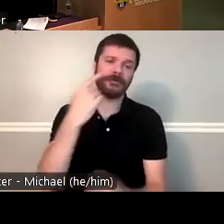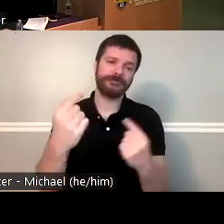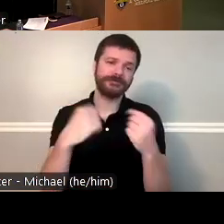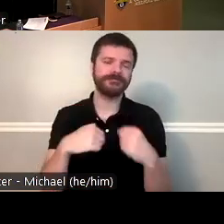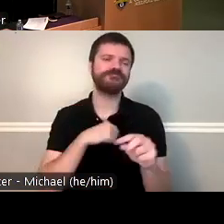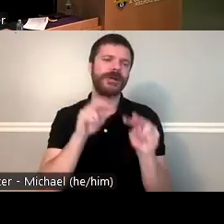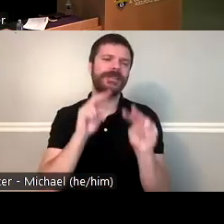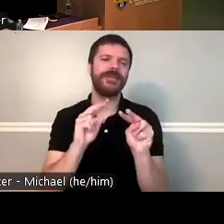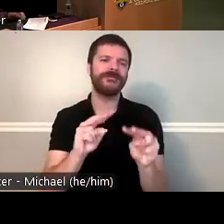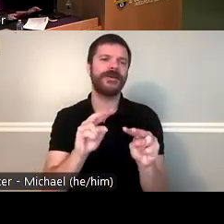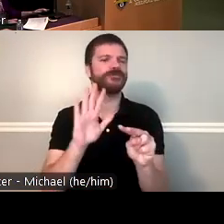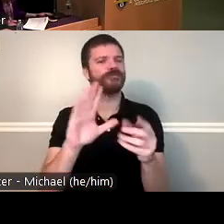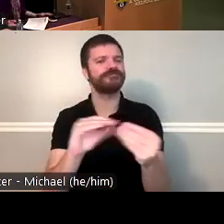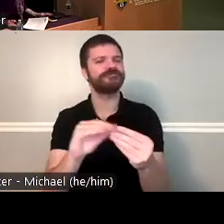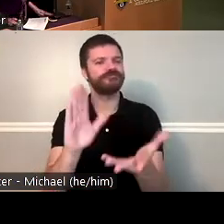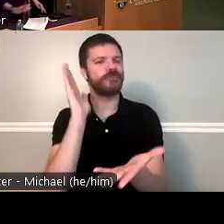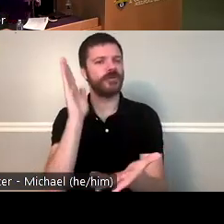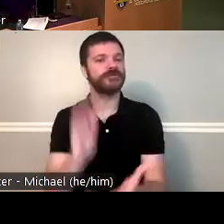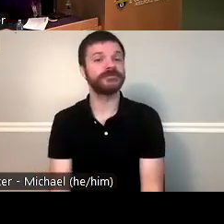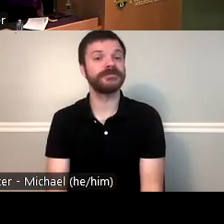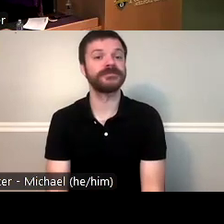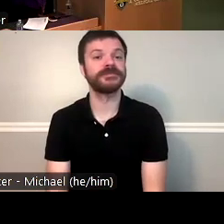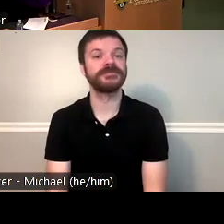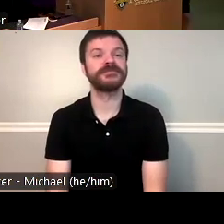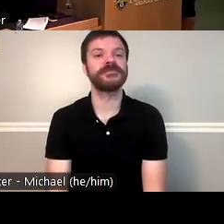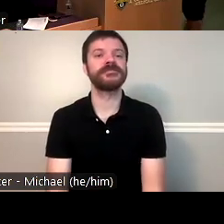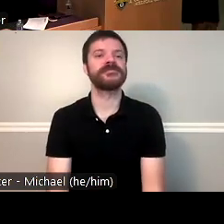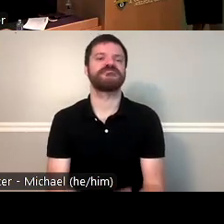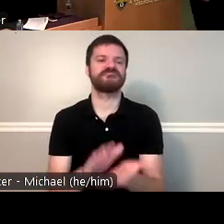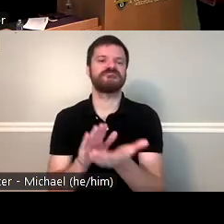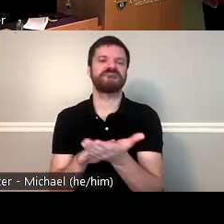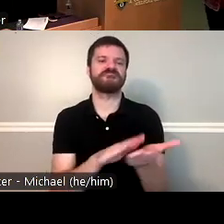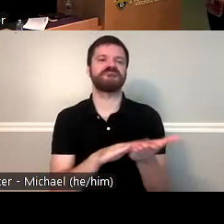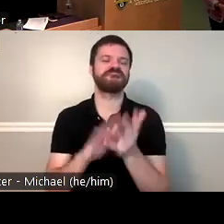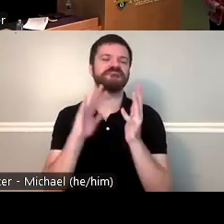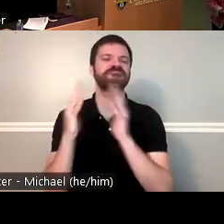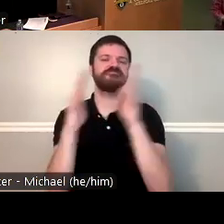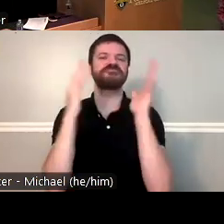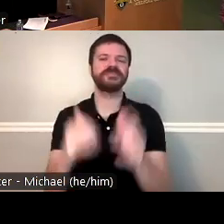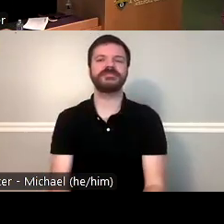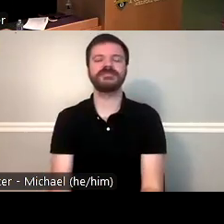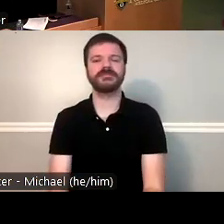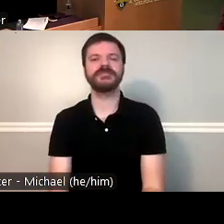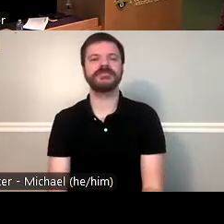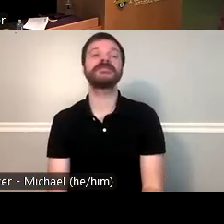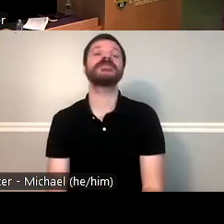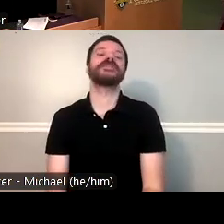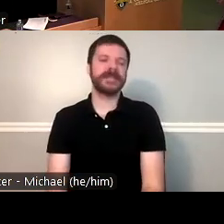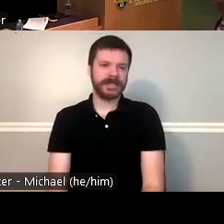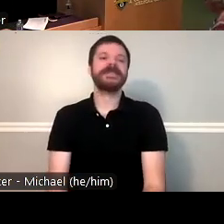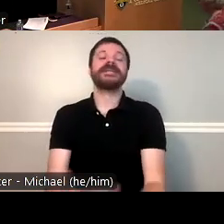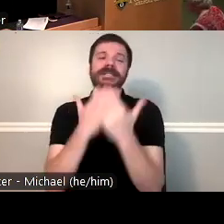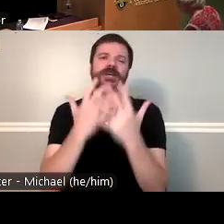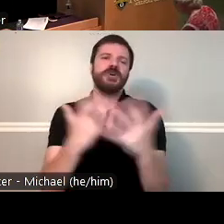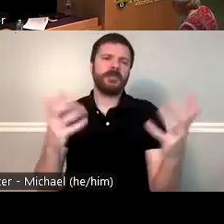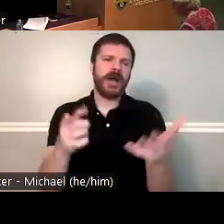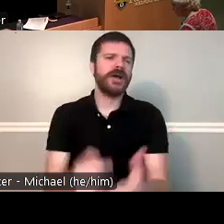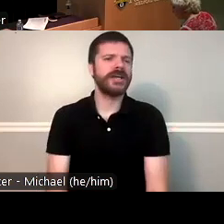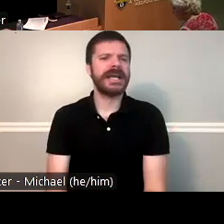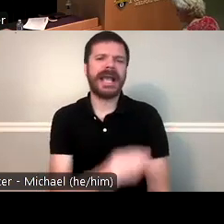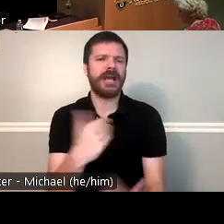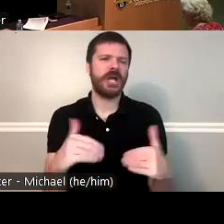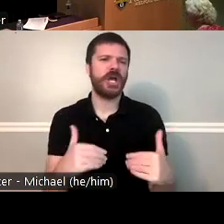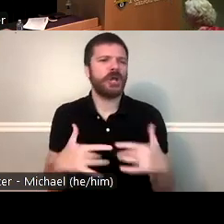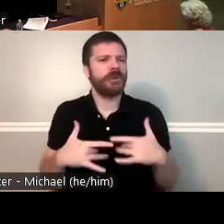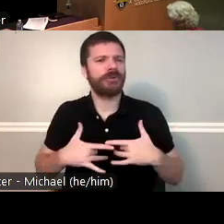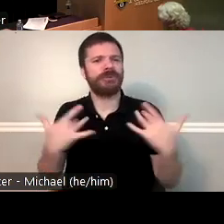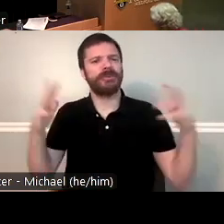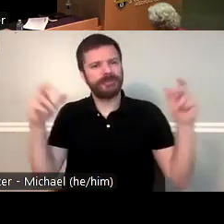froma thank you so much and it's it's really a joy to be back here in Rochester because